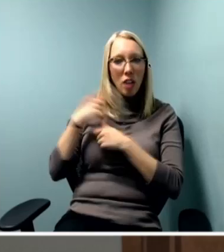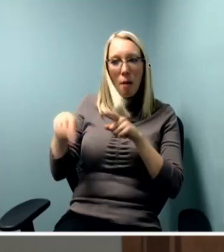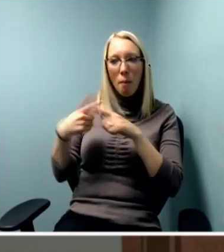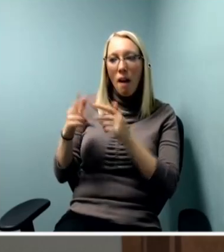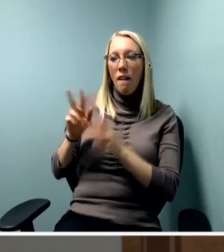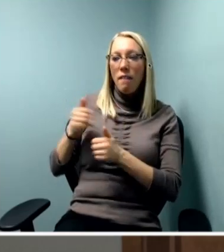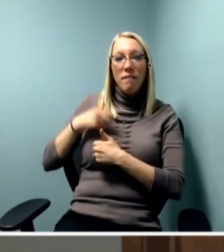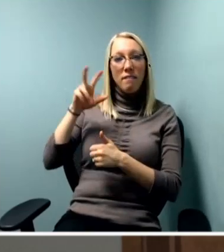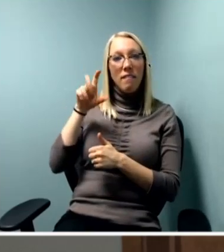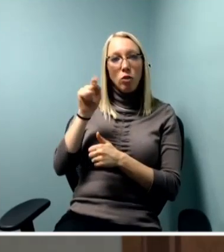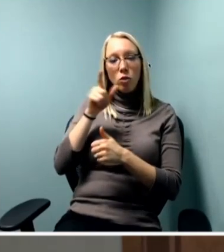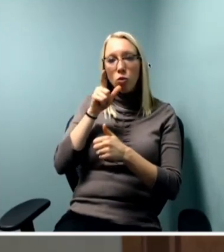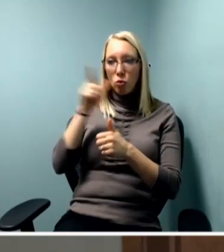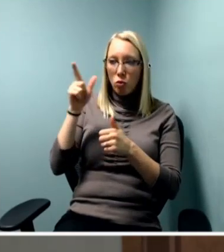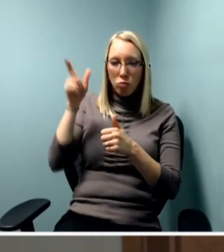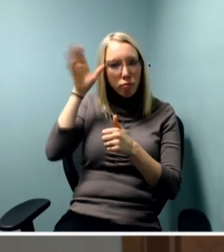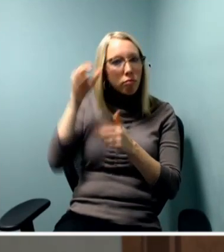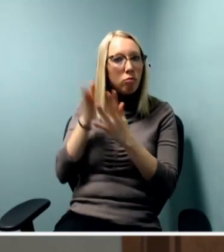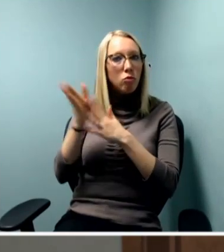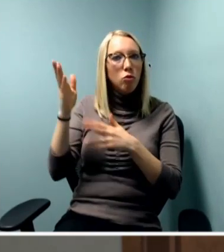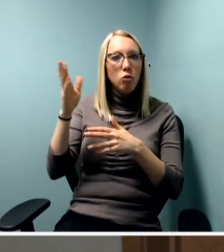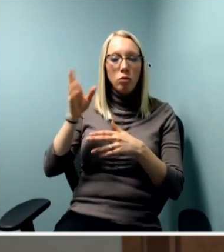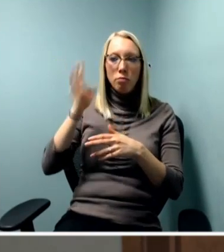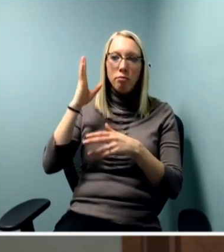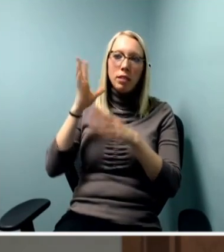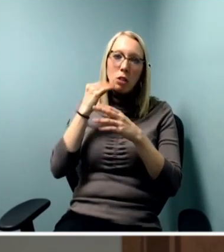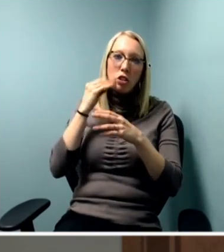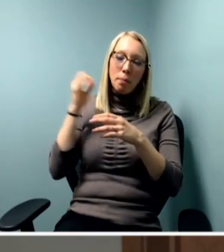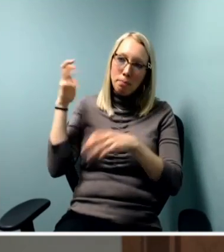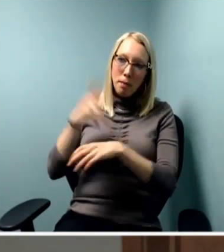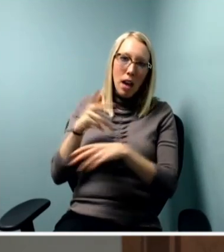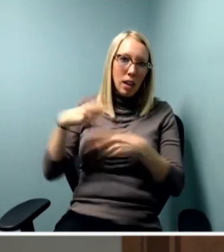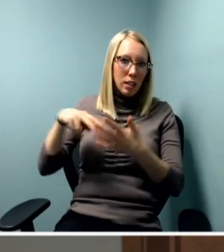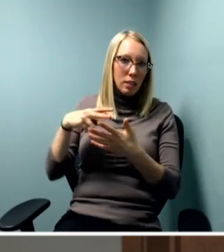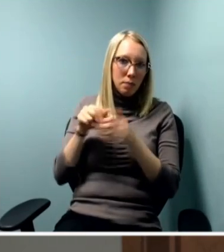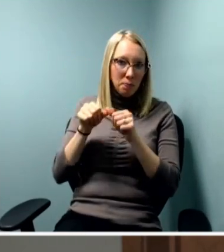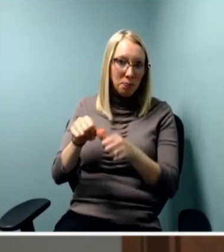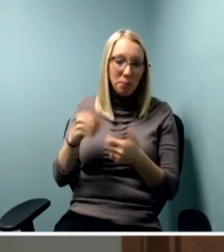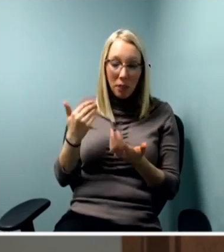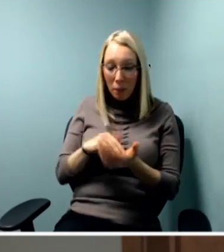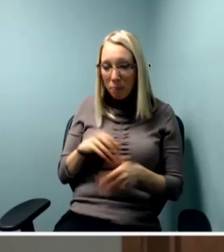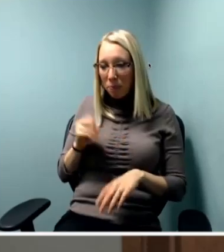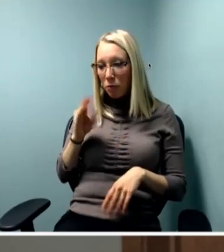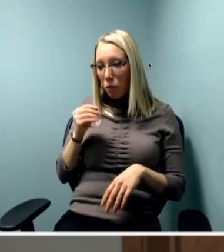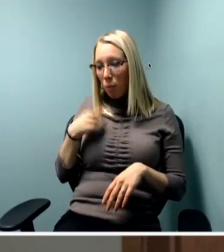So, you know, I think everyone has gone away-- I mean Bill loves unison.